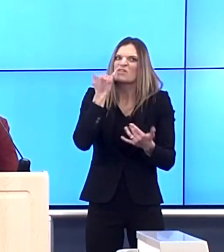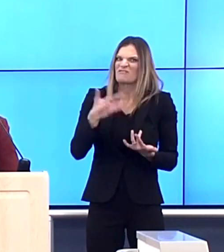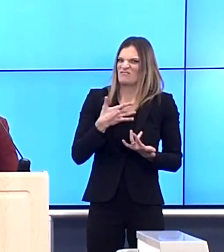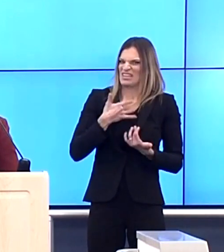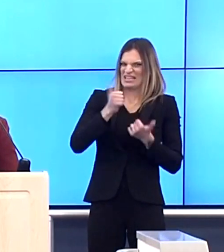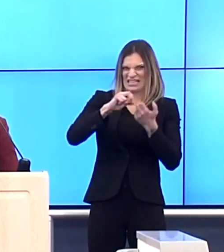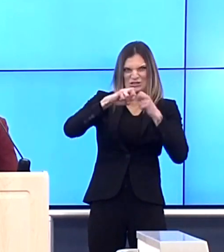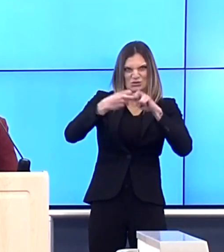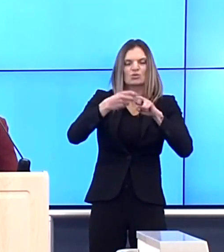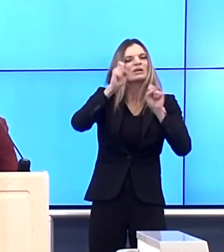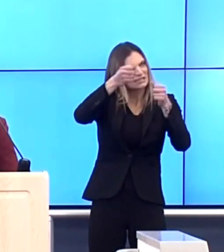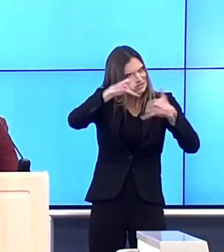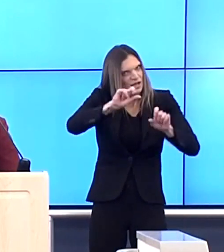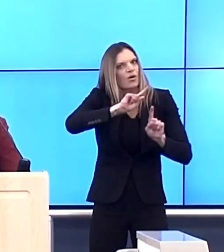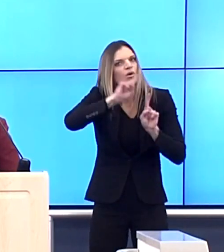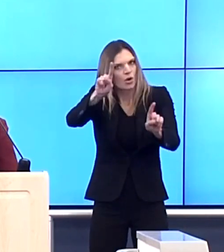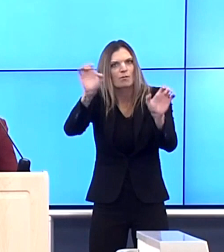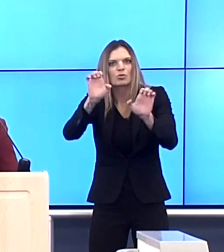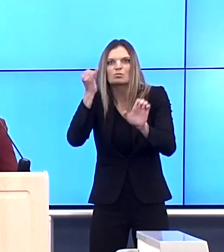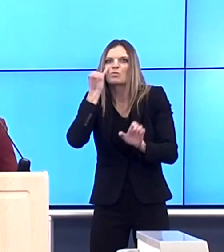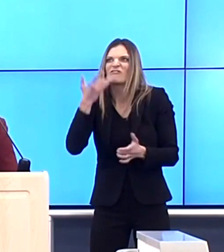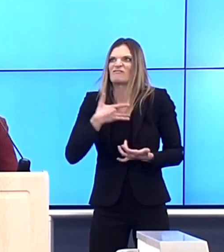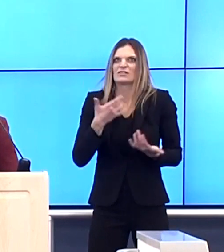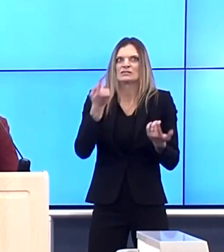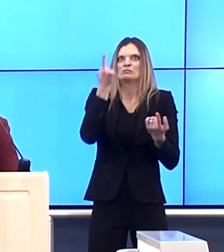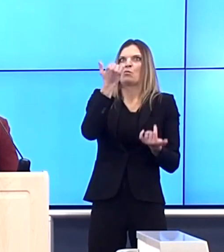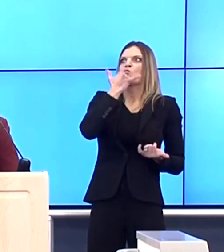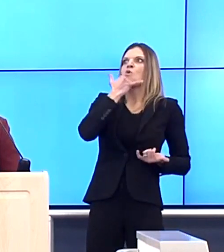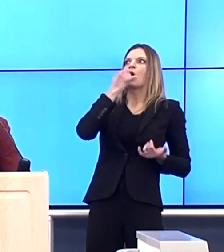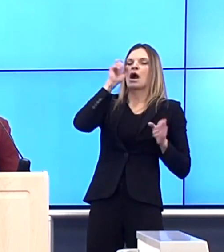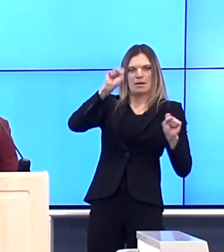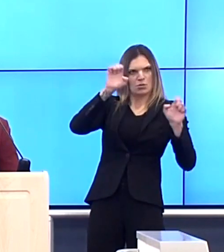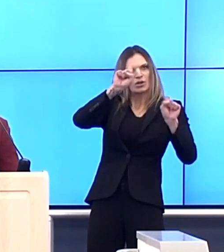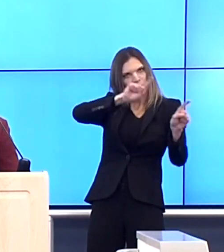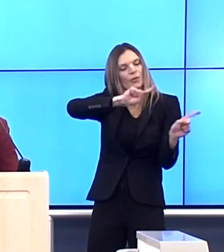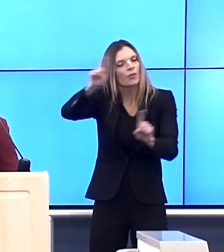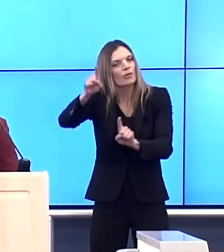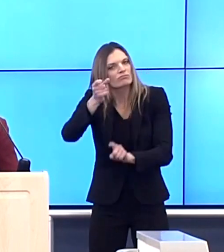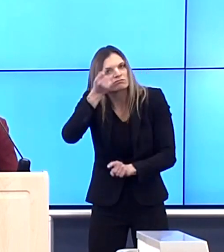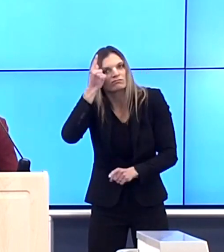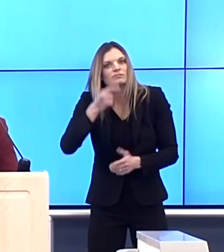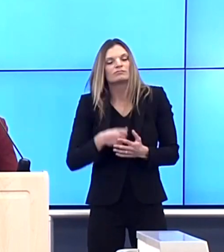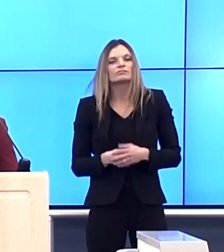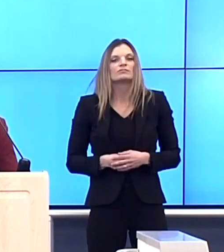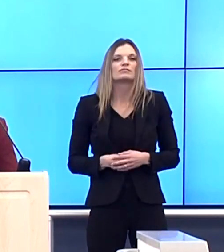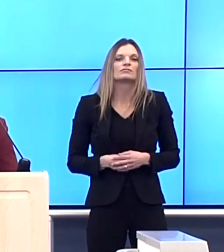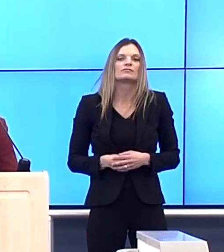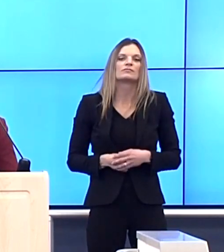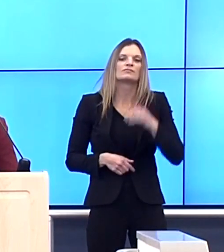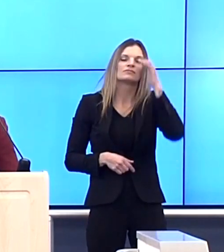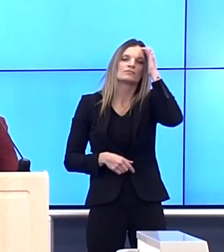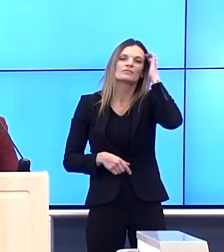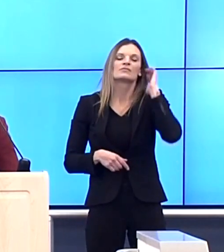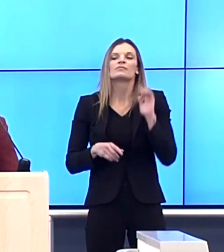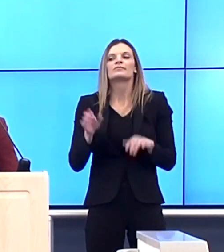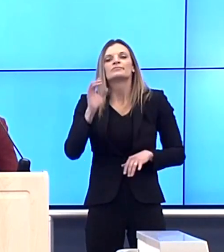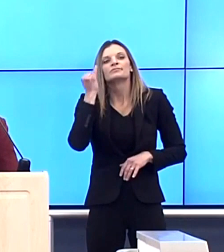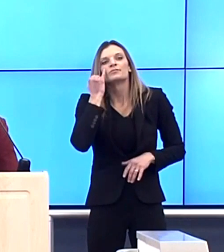AND CERTAINLY SEEK EMERGENCY CARE IF YOU THINK YOU NEED IT. CARE IF YOU THINK YOU NEED IT. EVEN IF YOU DO NOT NEED TO GO TO EVEN IF YOU DO NOT NEED TO GO TO AN EMERGENCY ROOM, WE DO NOT AN EMERGENCY ROOM, WE DO NOT WANT PEOPLE TO DELAY IMPORTANT